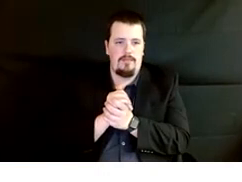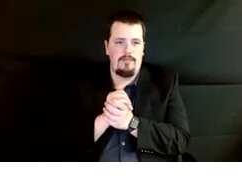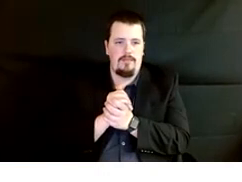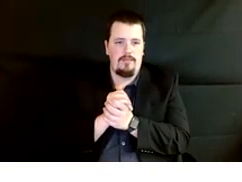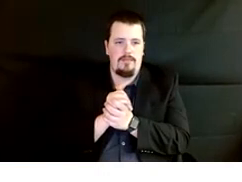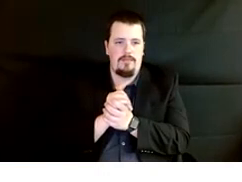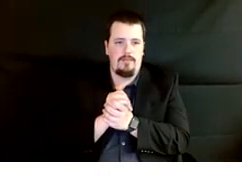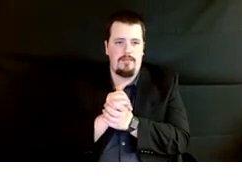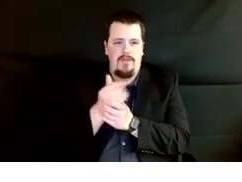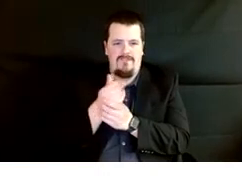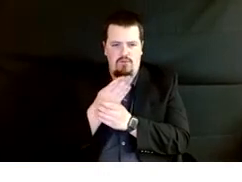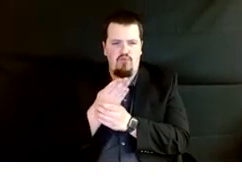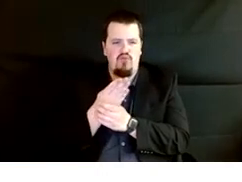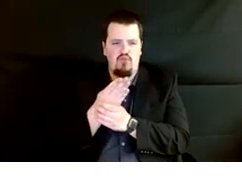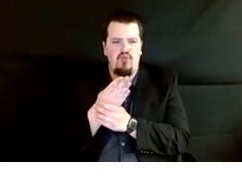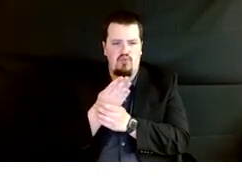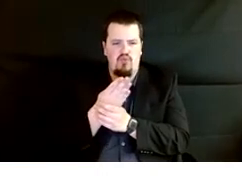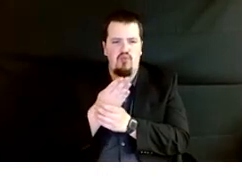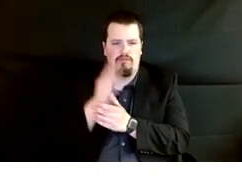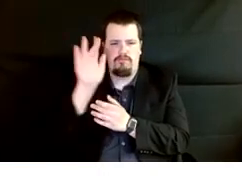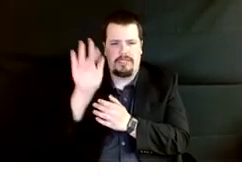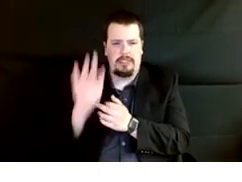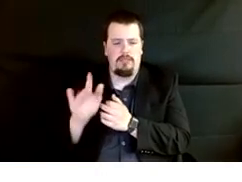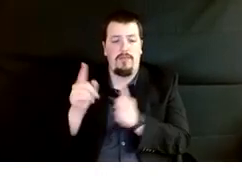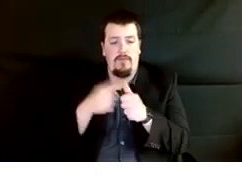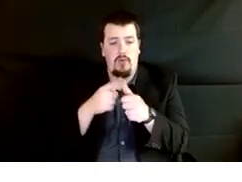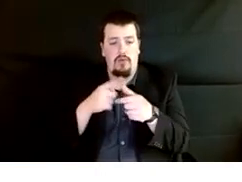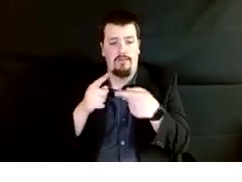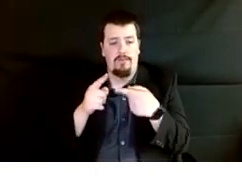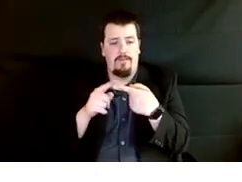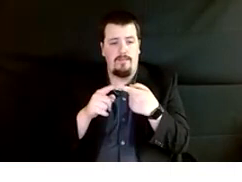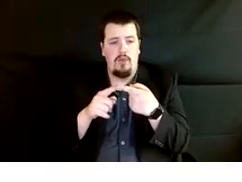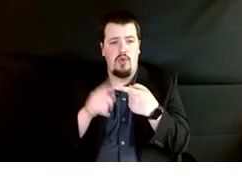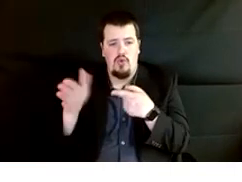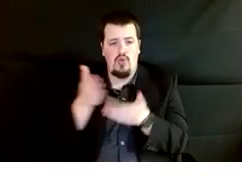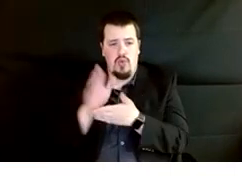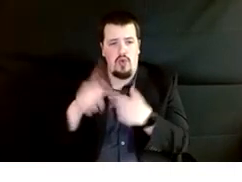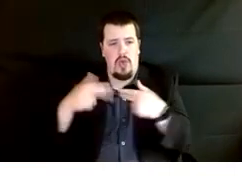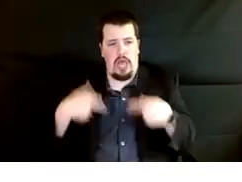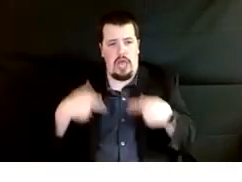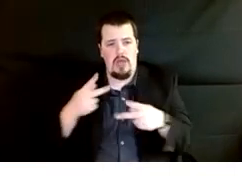other links, the first one is Your Rights to Health Care Under the :aw.. again specific to Tennessee,